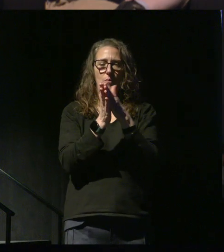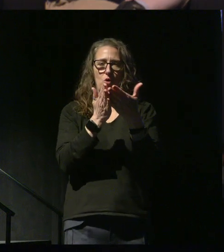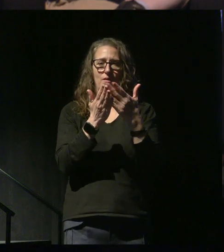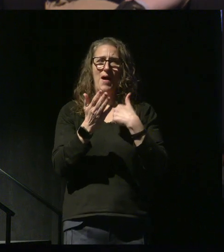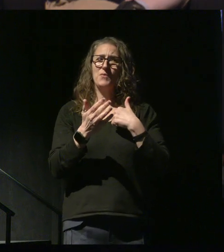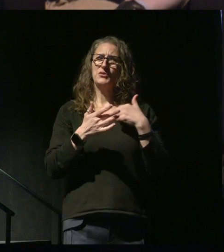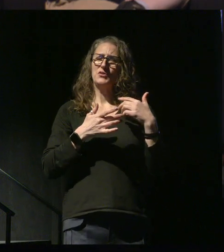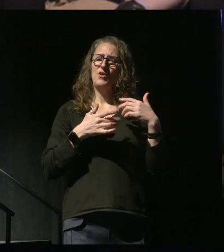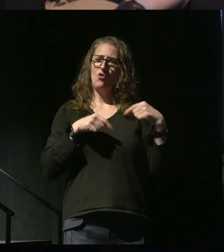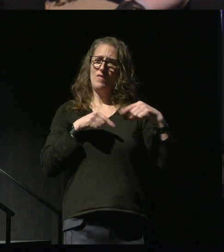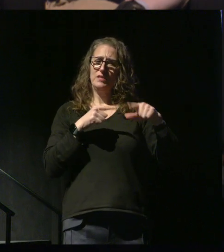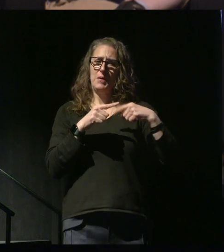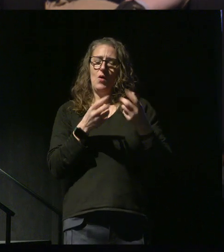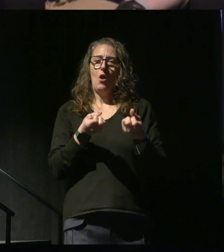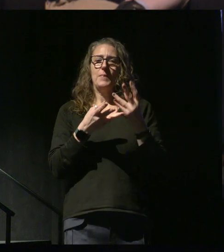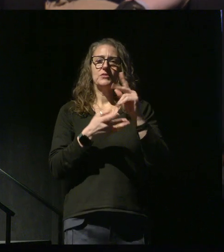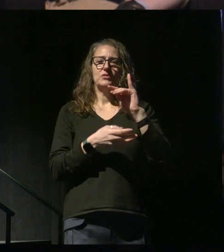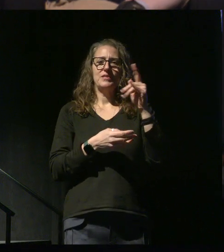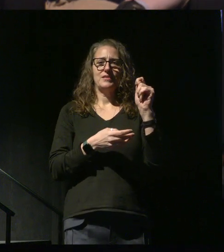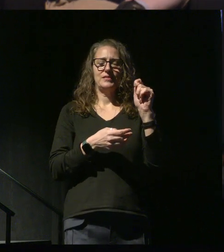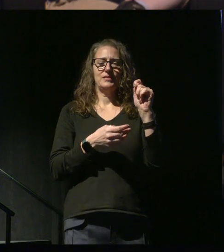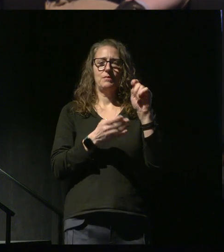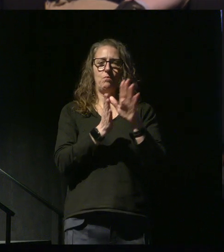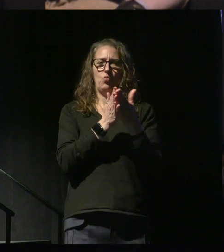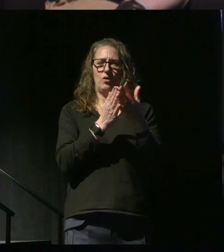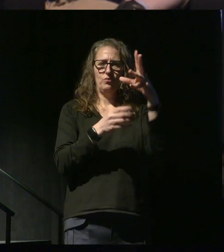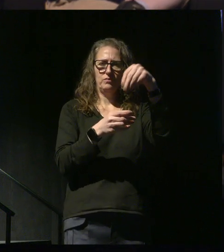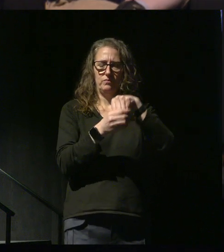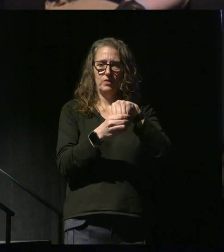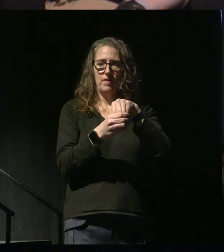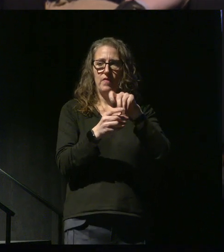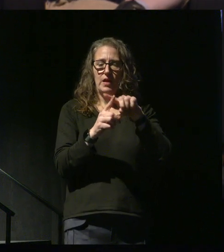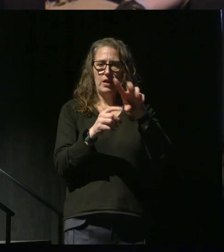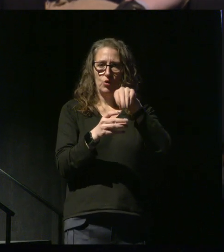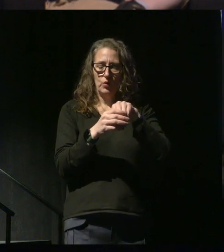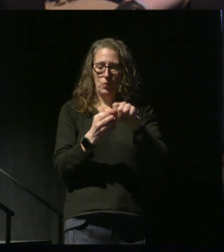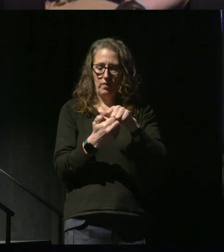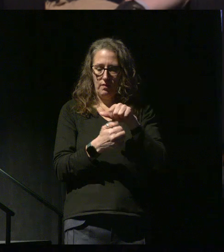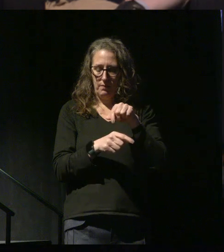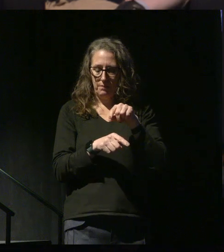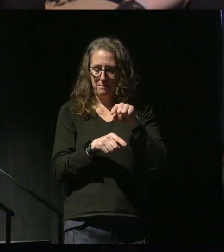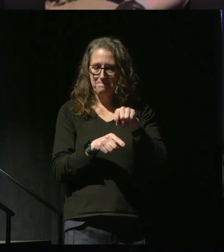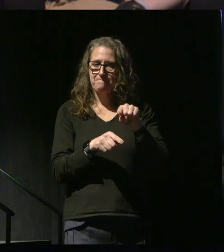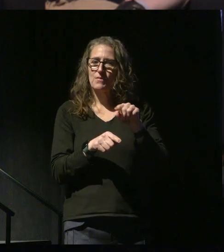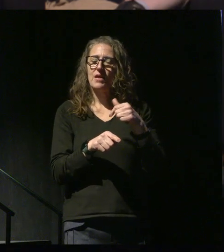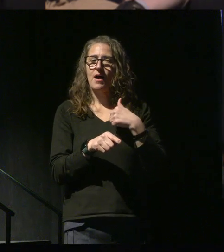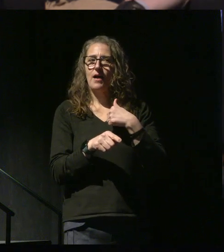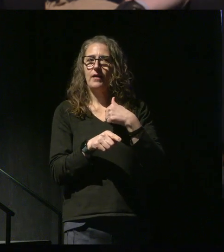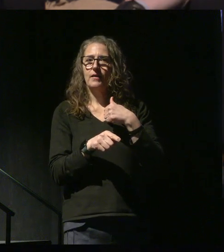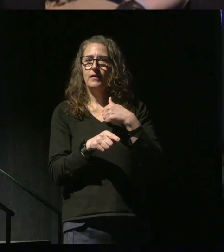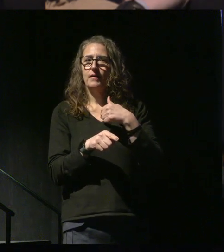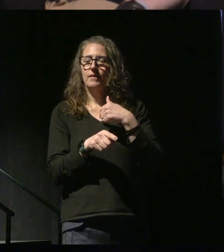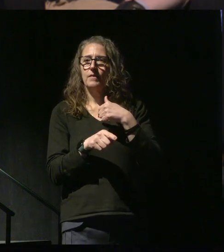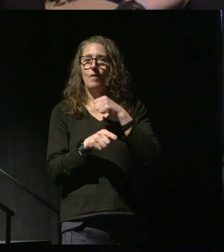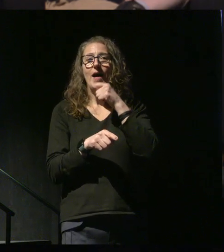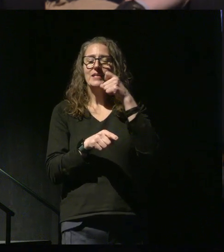that I included in "Falling Back in Love with Being Human." I didn't actually think it was possible to write